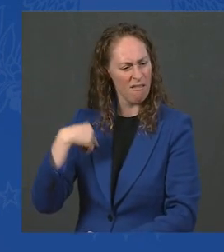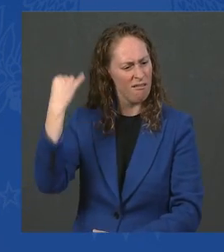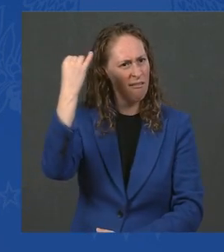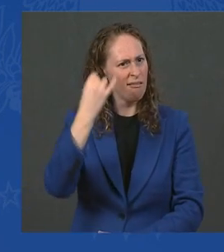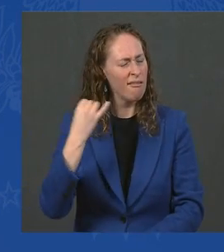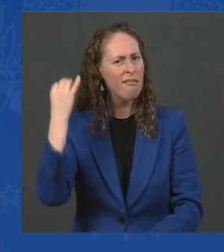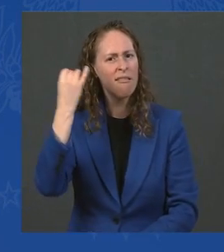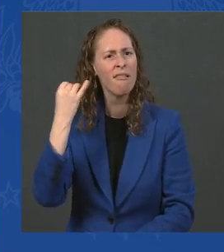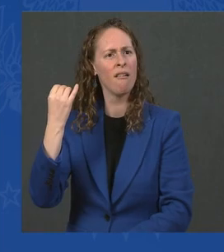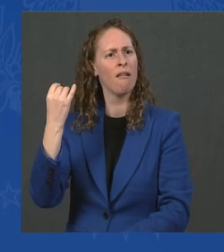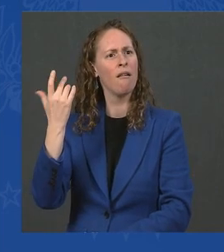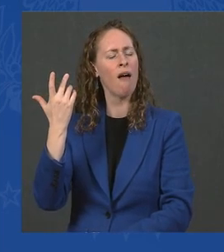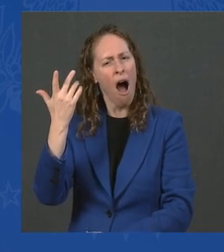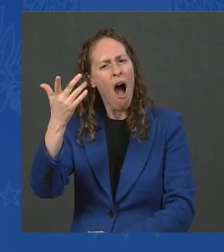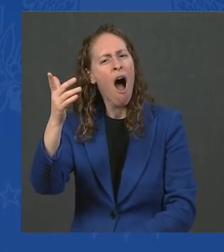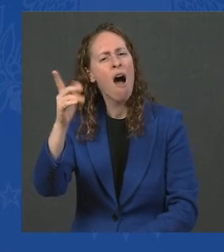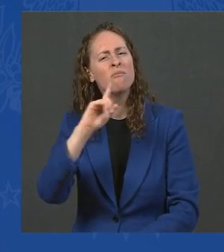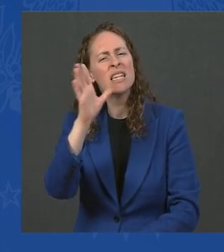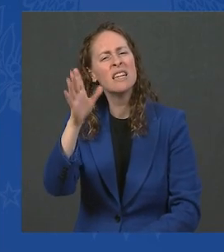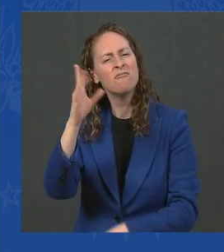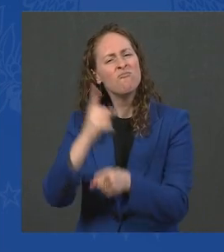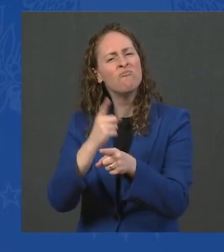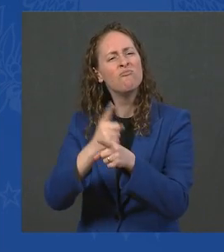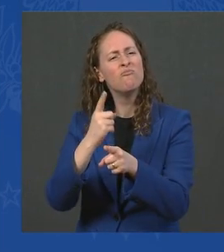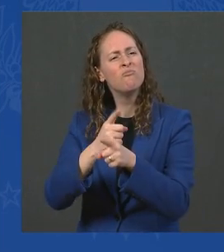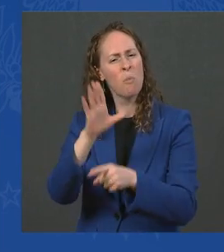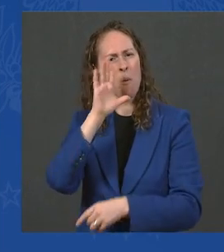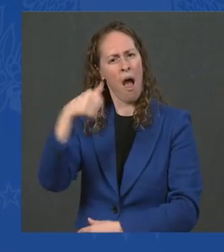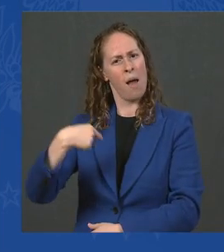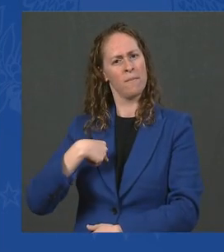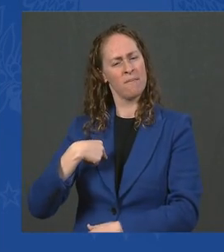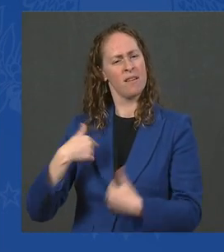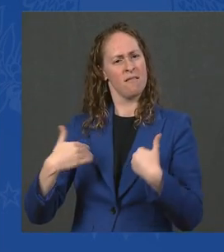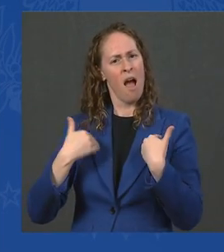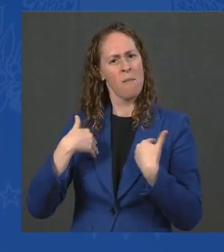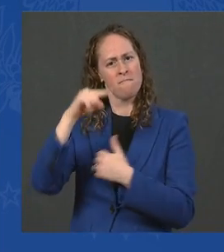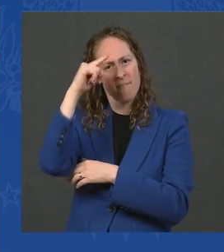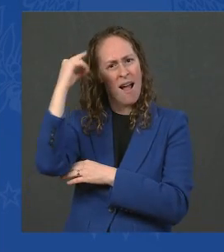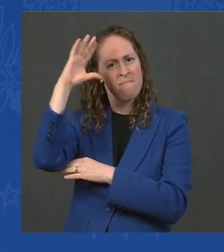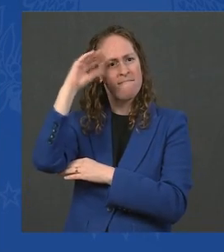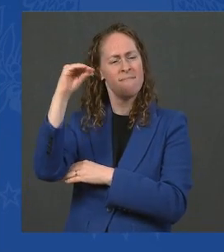I had matured into a young black male excelling academically and socially here at Brooklyn Middle School.